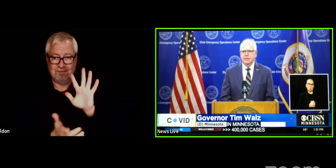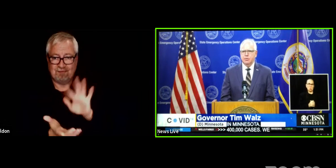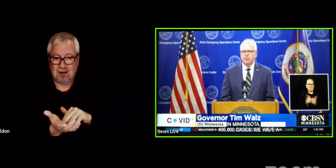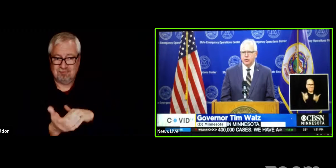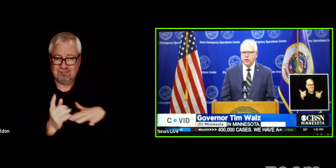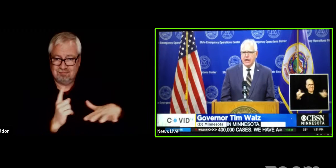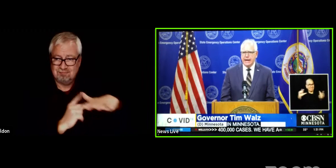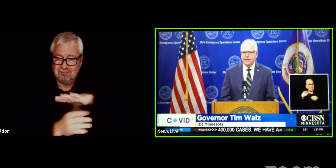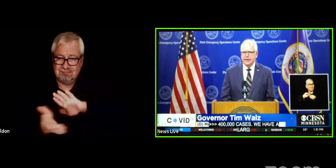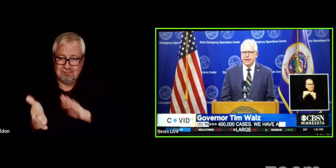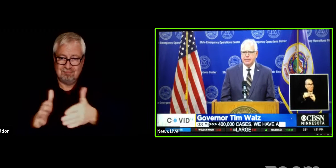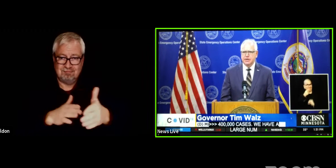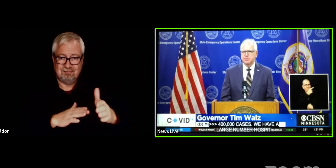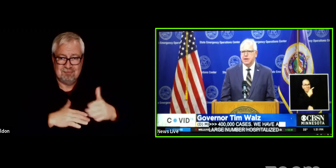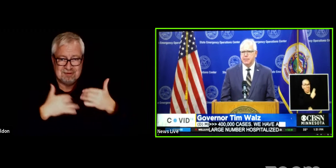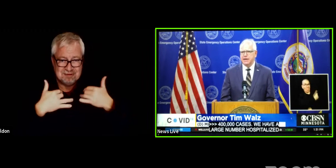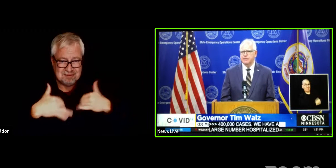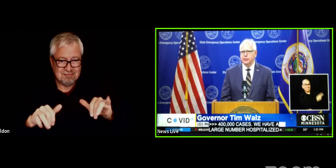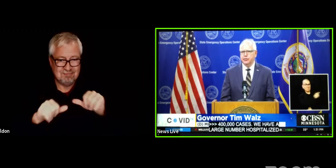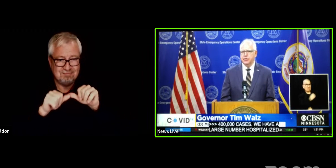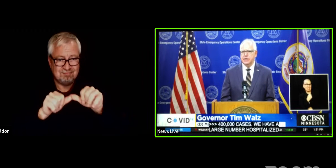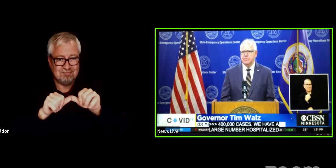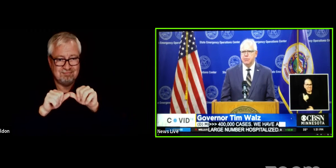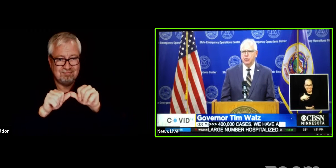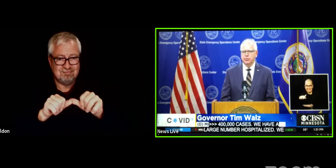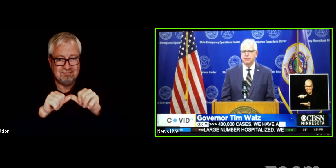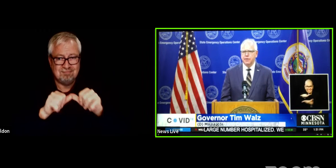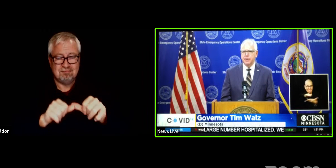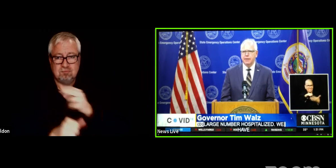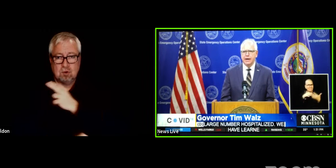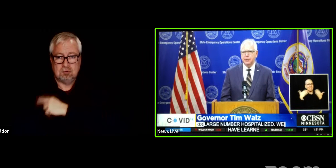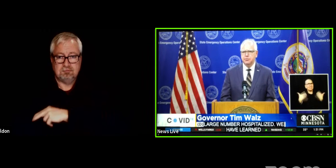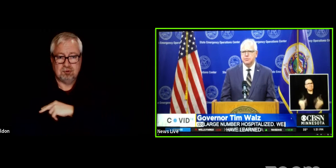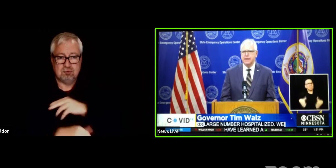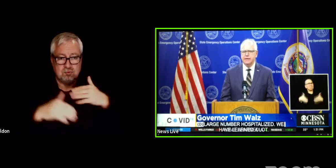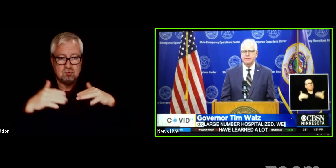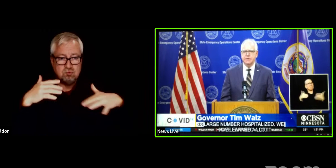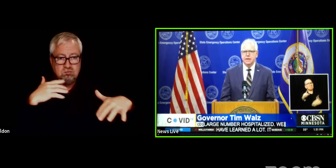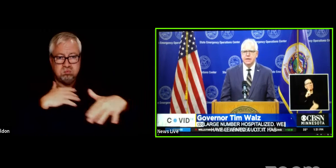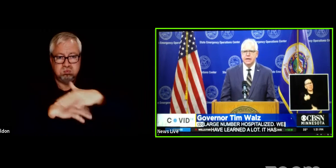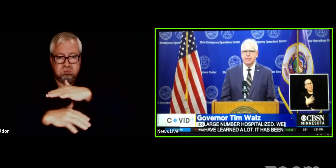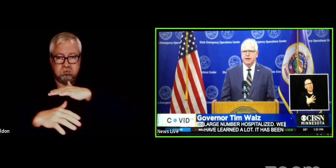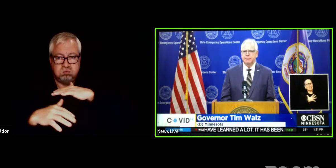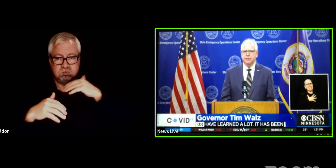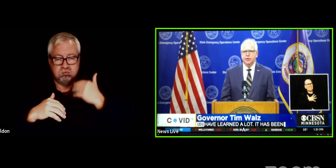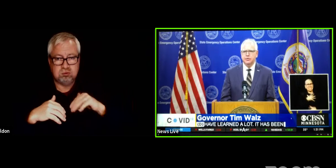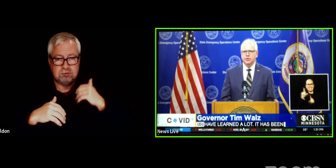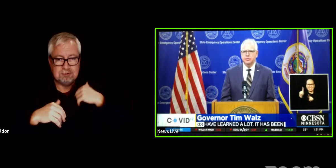AND WE'VE LEARNED A LOT. BOWL IT HAS BEEN A PAINFUL JOURNEY, BOTH FROM A HEALTH PERSPECTIVE, PAINFUL FOR OUR